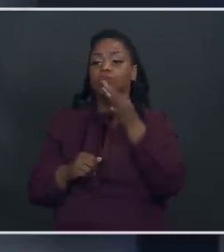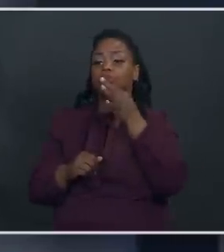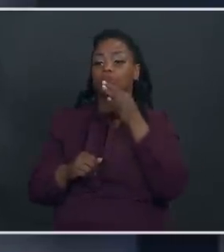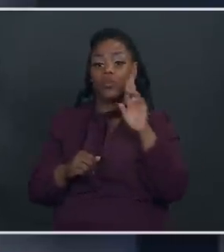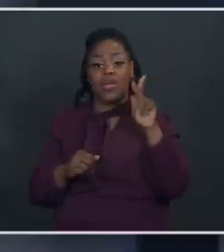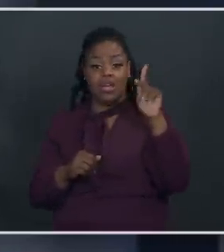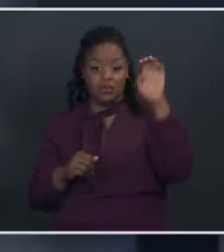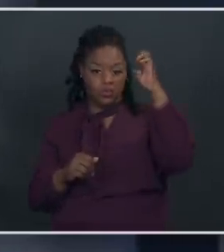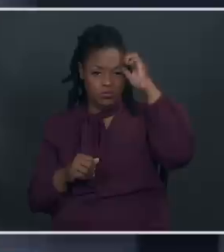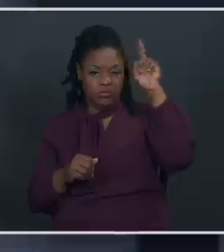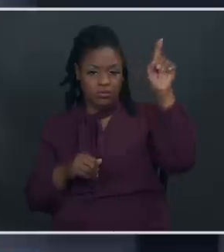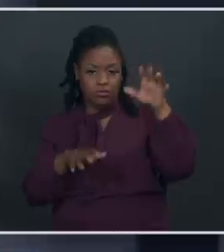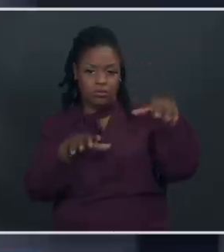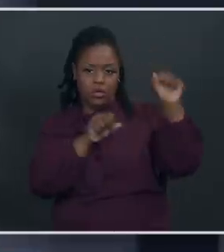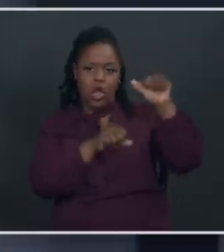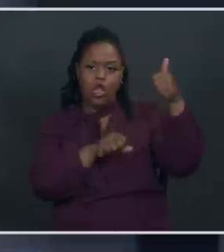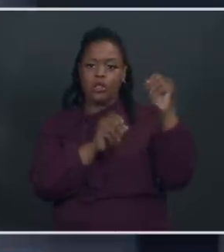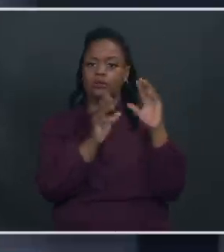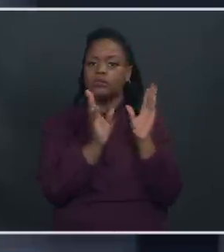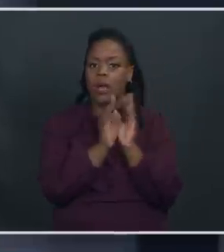to make sure that it is an unqualified success.